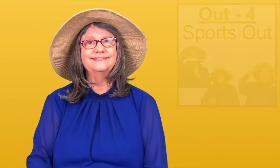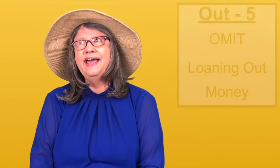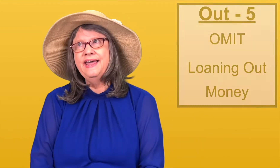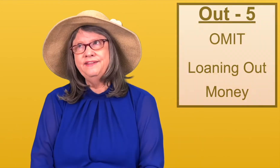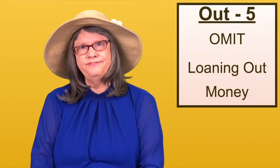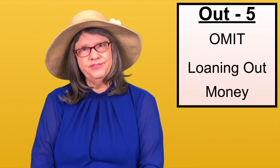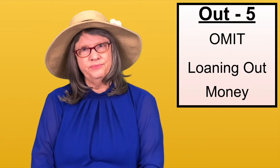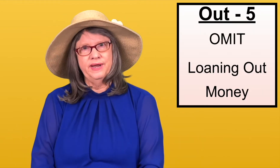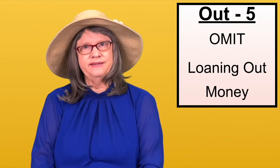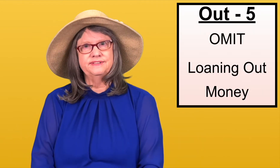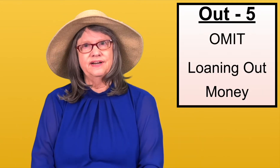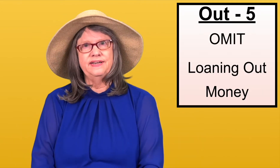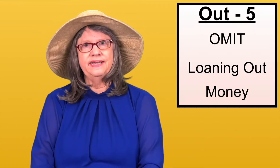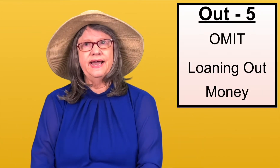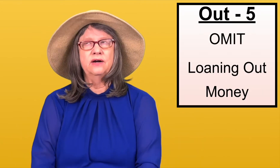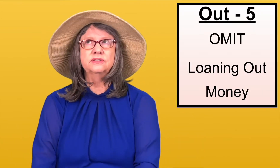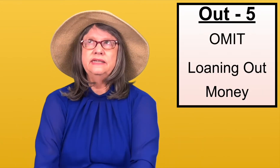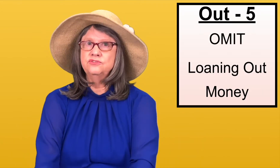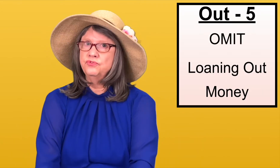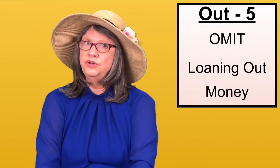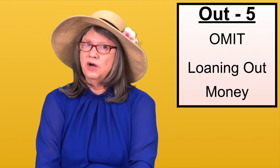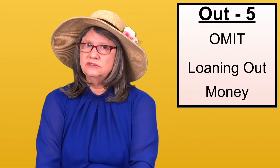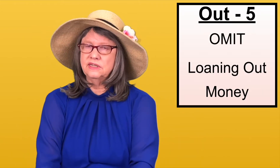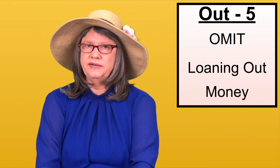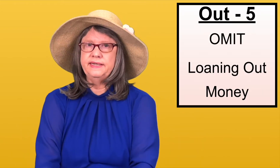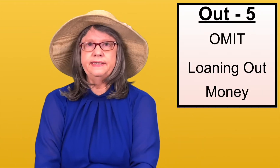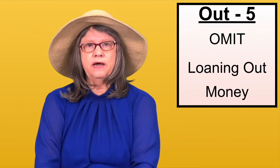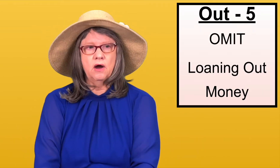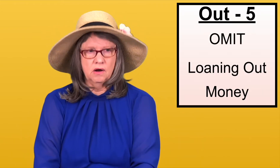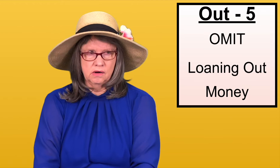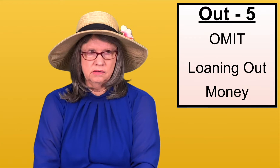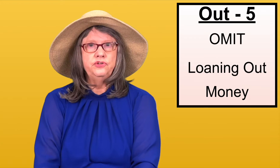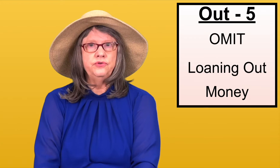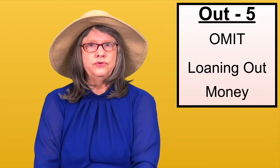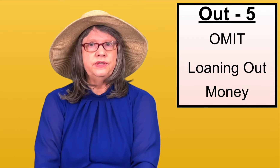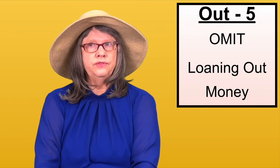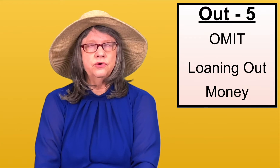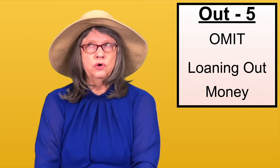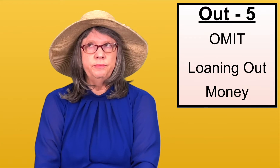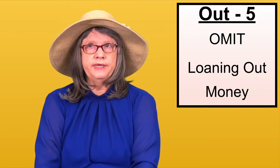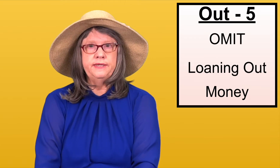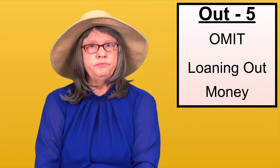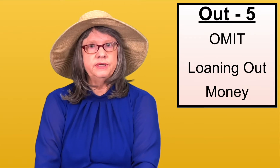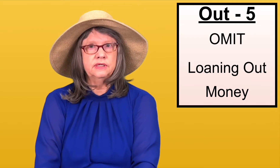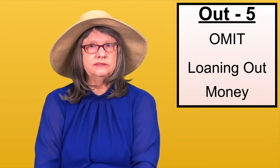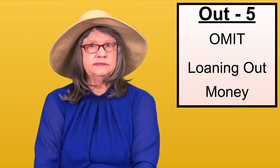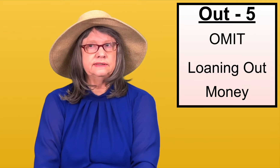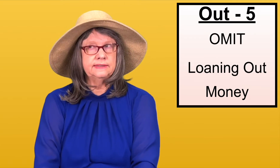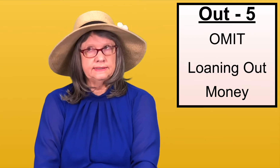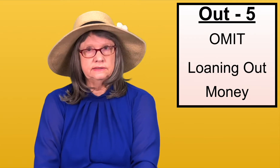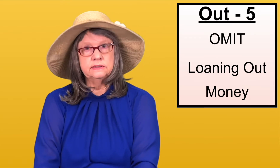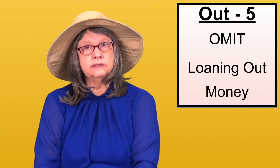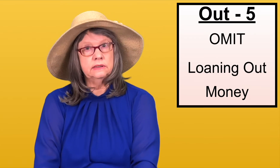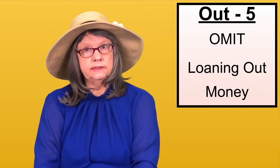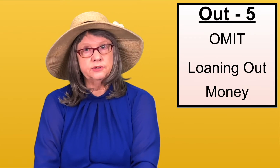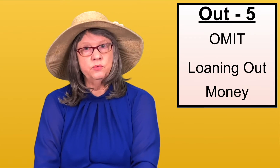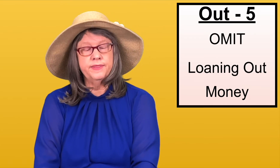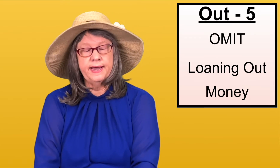And the fifth way of signing OUT is for not signing it at all. To either omit it because the sentence is clear without the